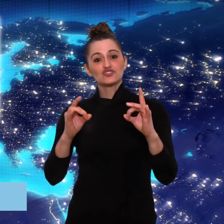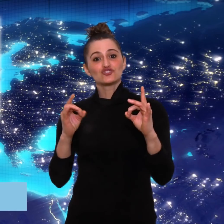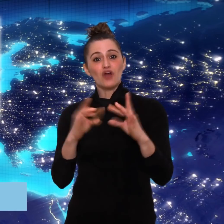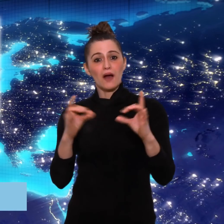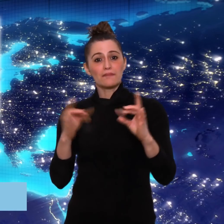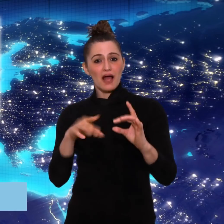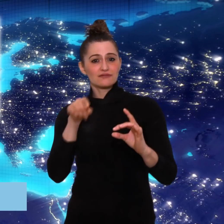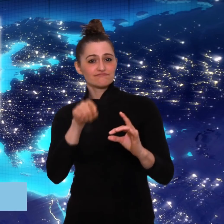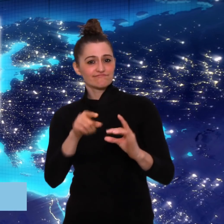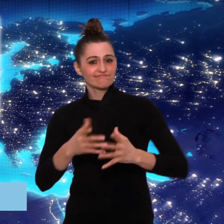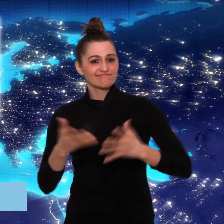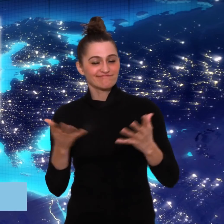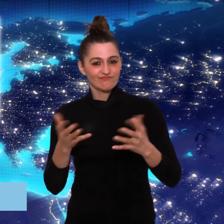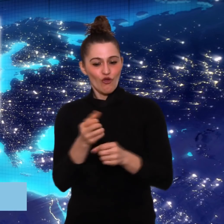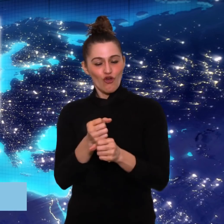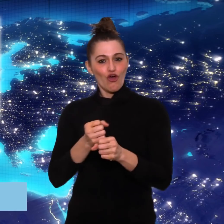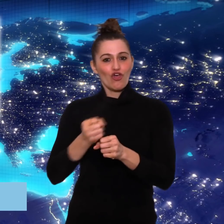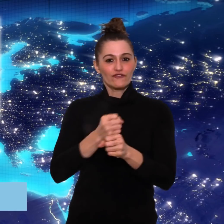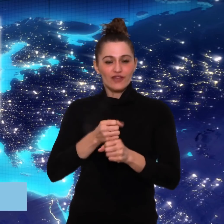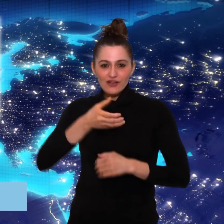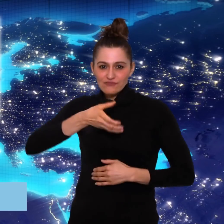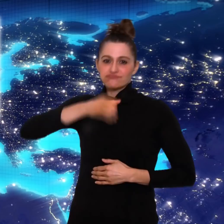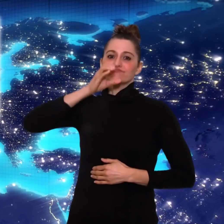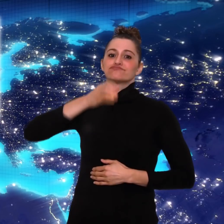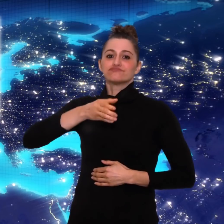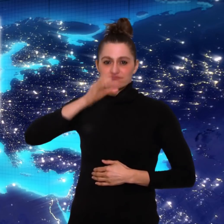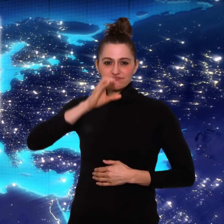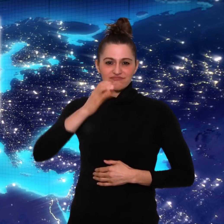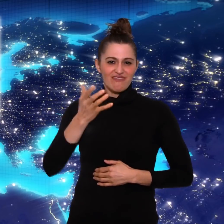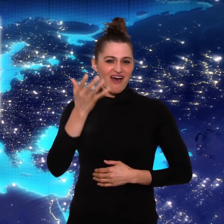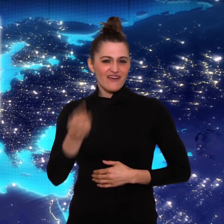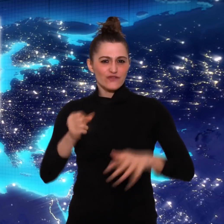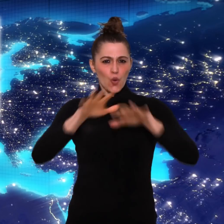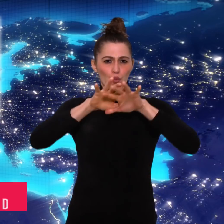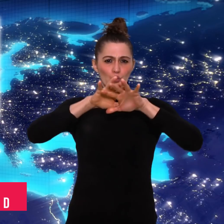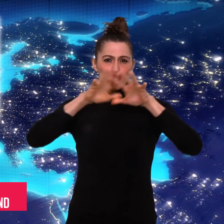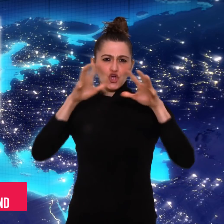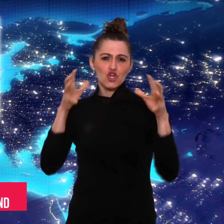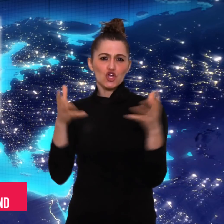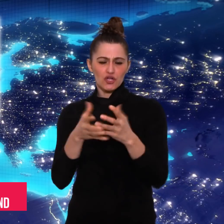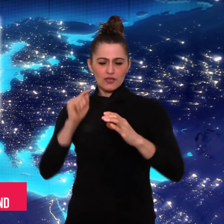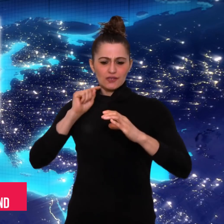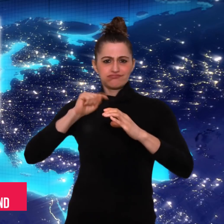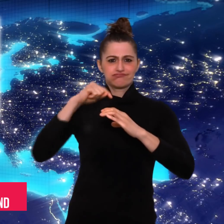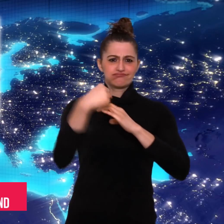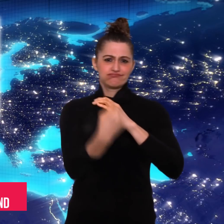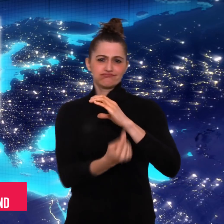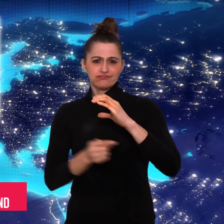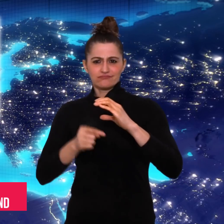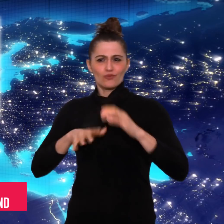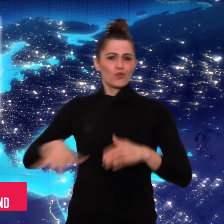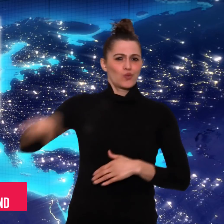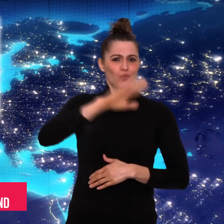Dawn: Starbucks, the international